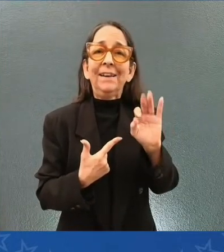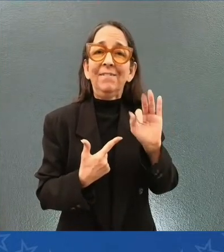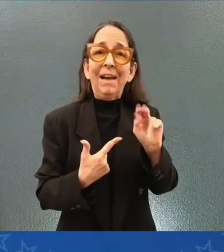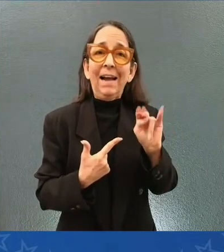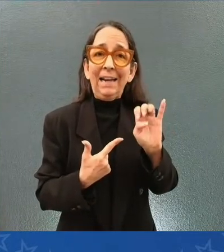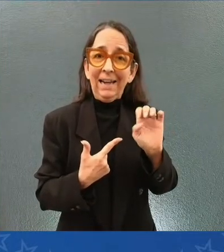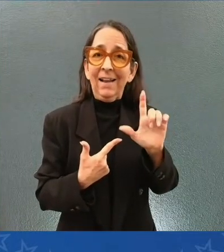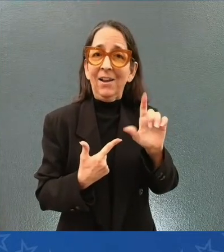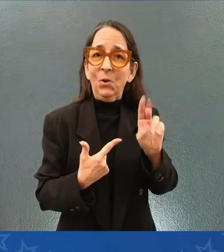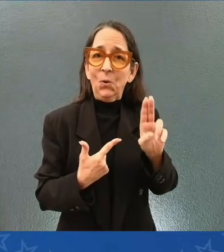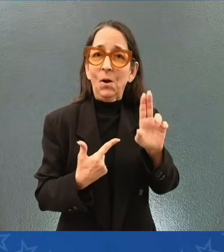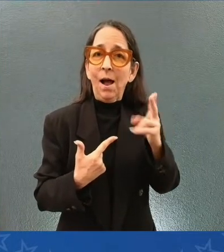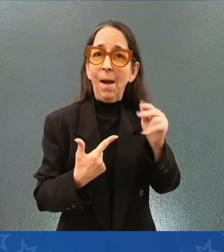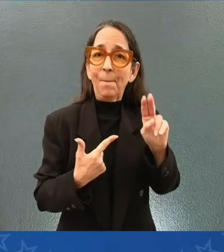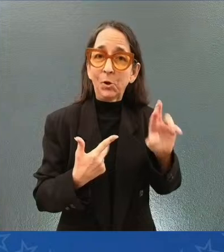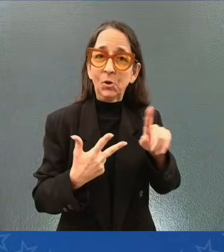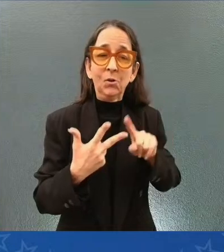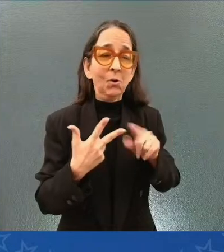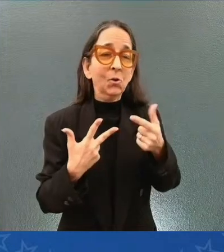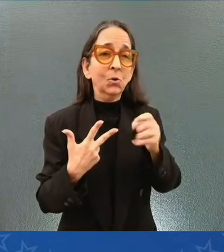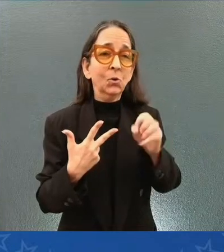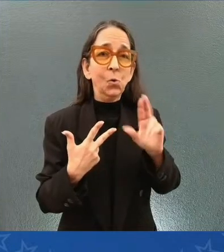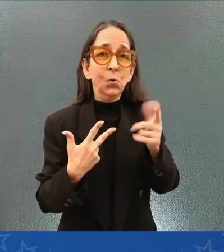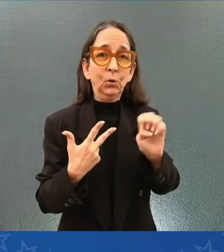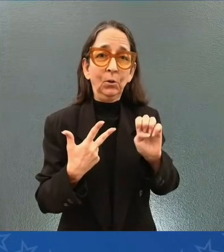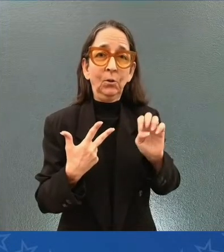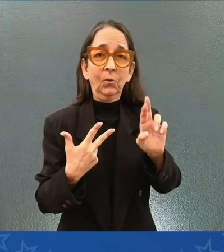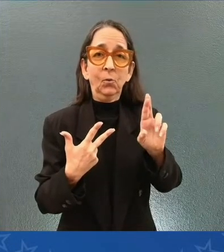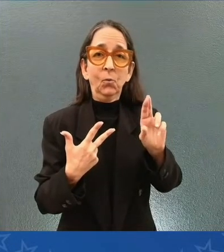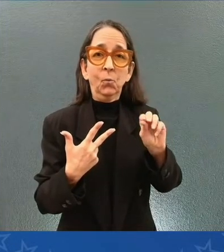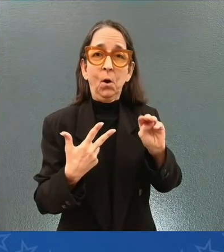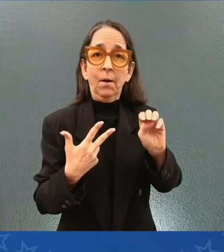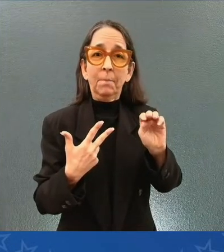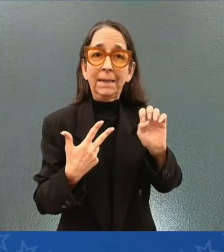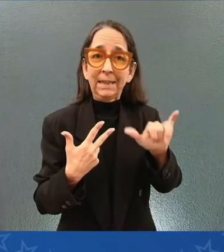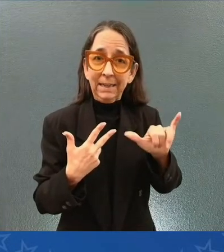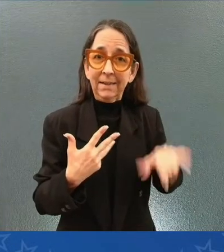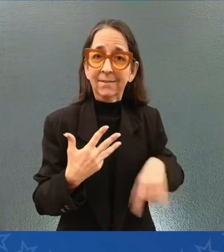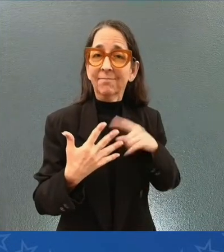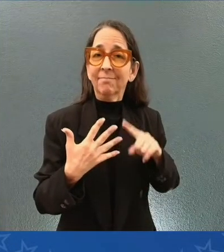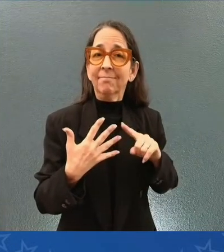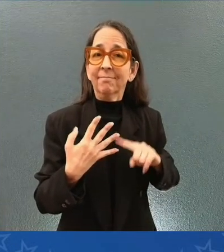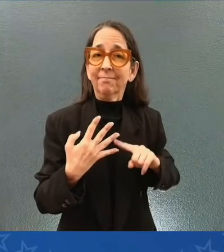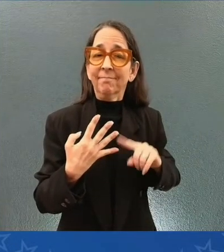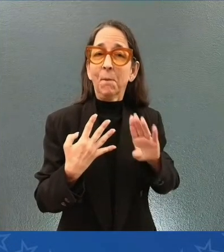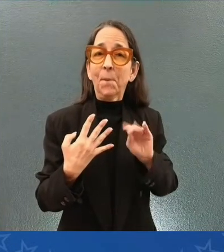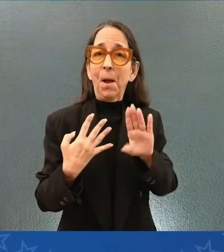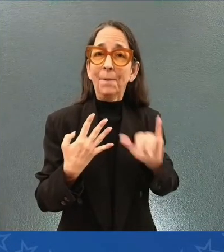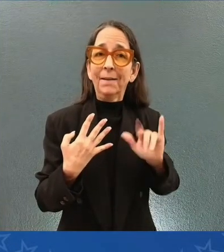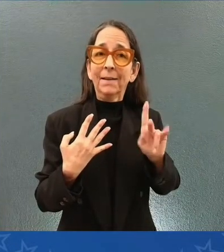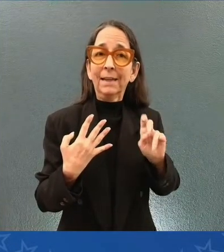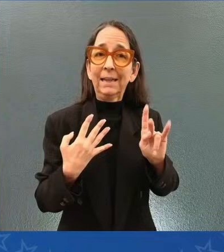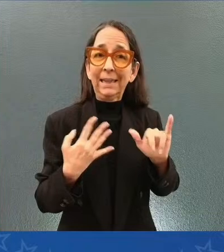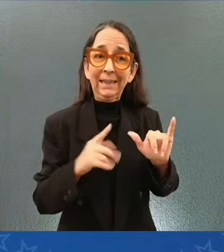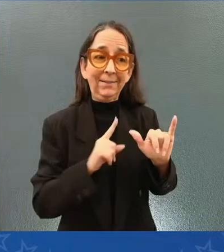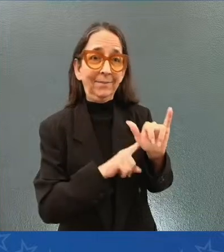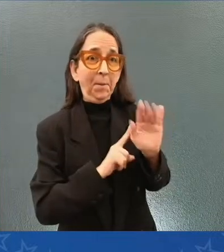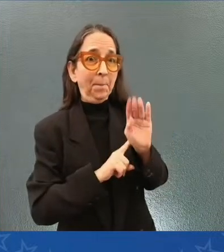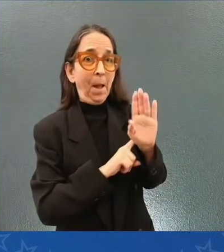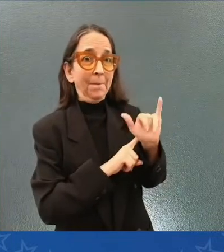Bobby Kennedy, heroes of the Highest Order. And Bobby Kennedy is one of my true political heroes.